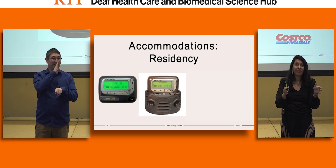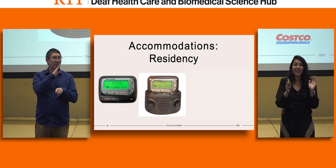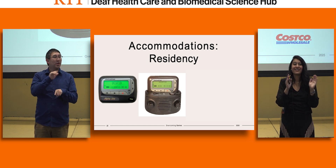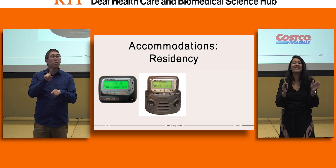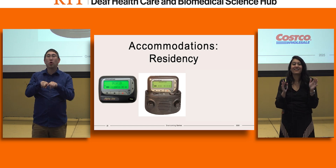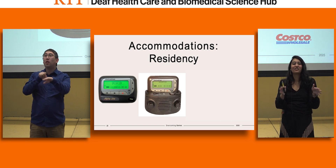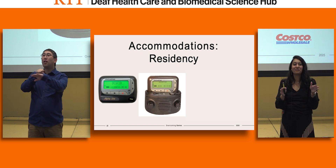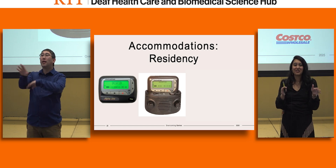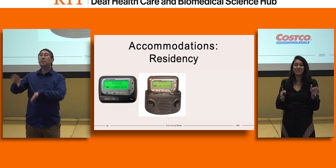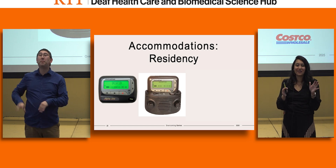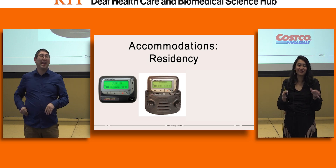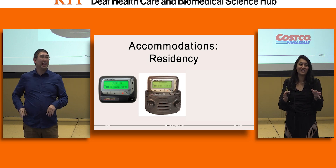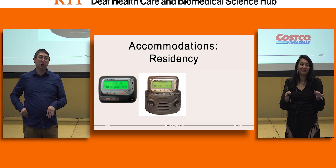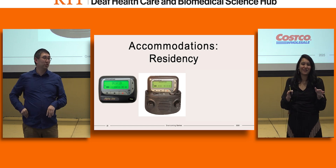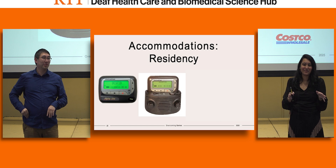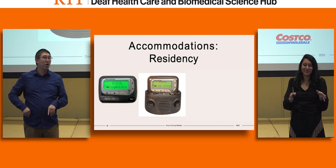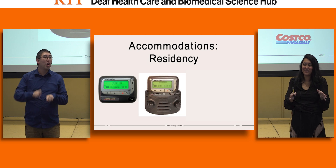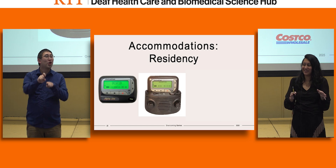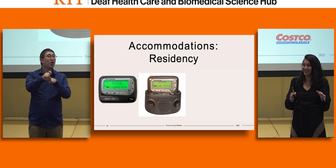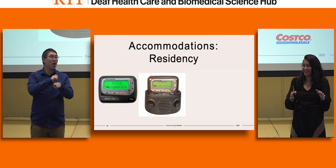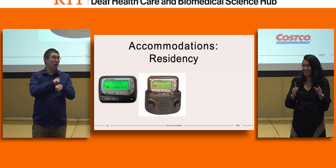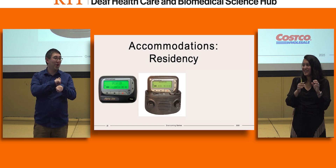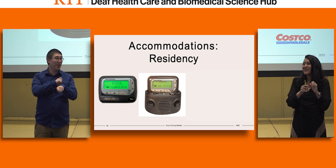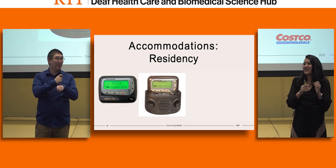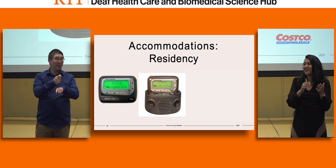you can't text me to try to wake me up at night.